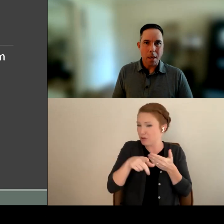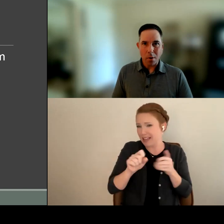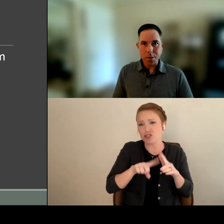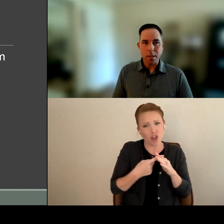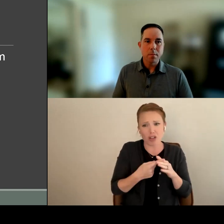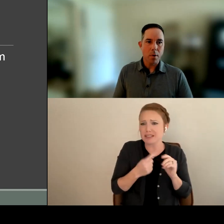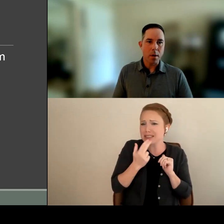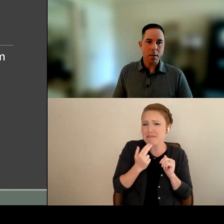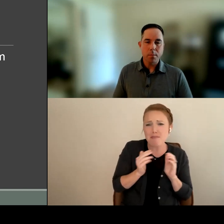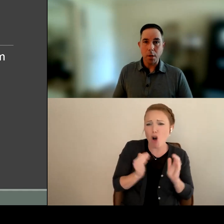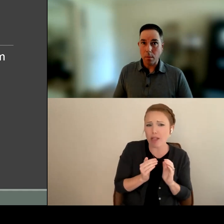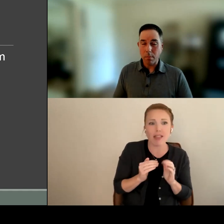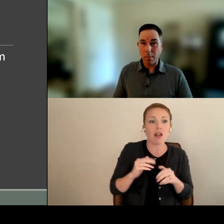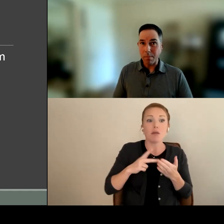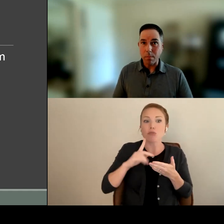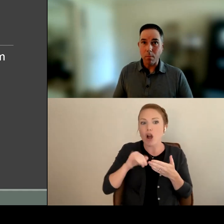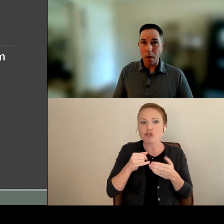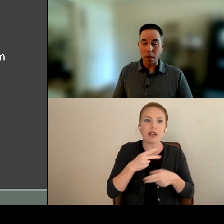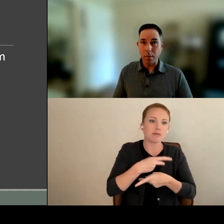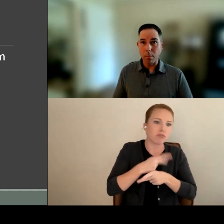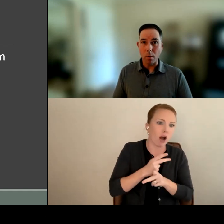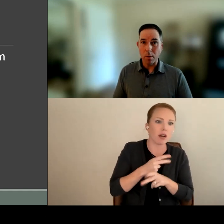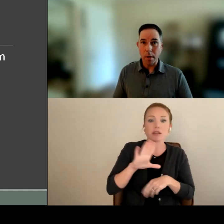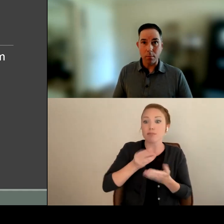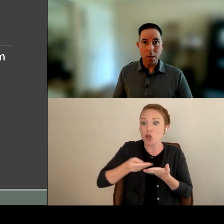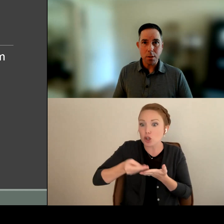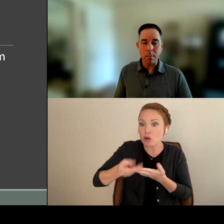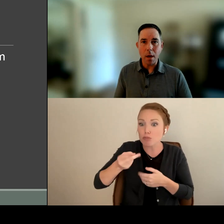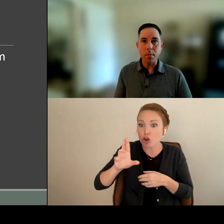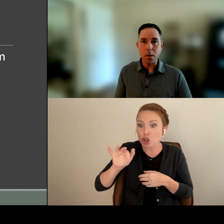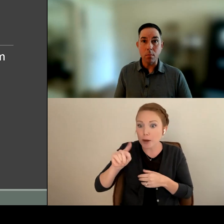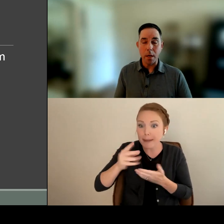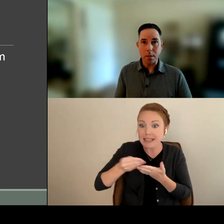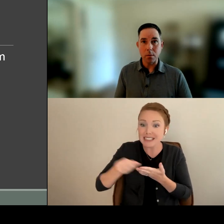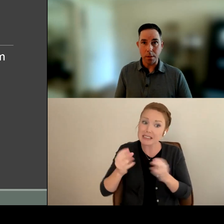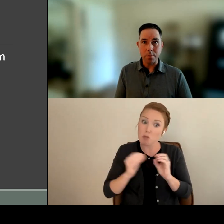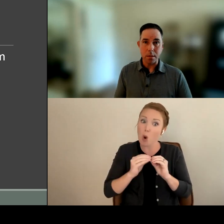Things like project, product procurement may be within reach and might be a good ways to illustrate